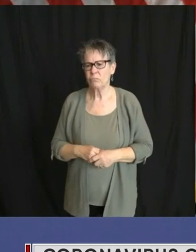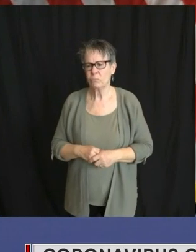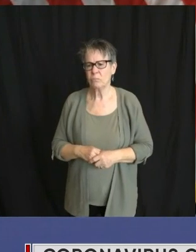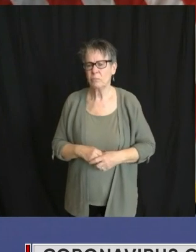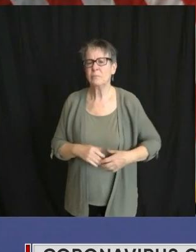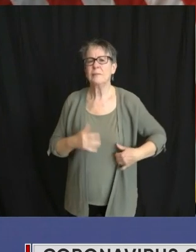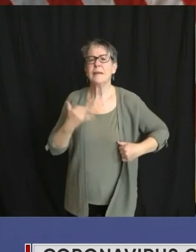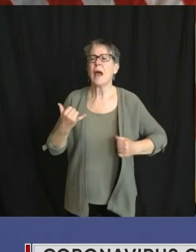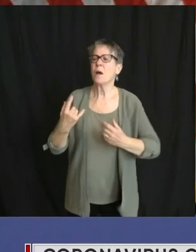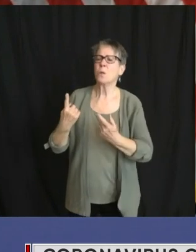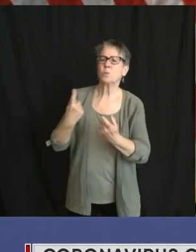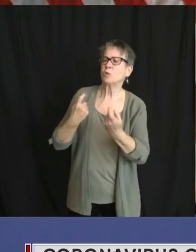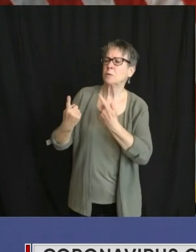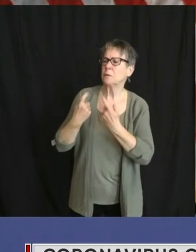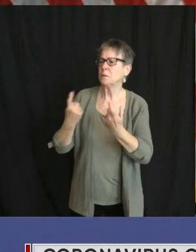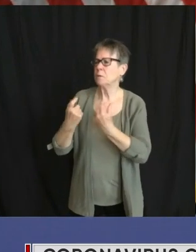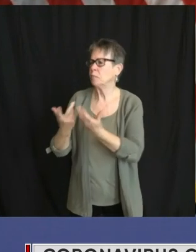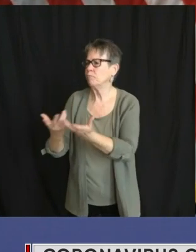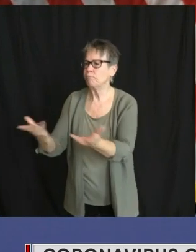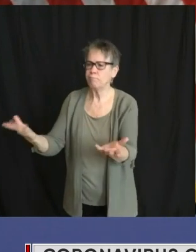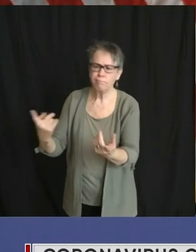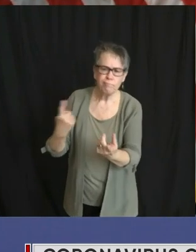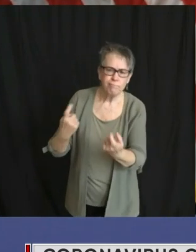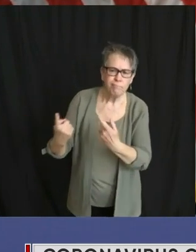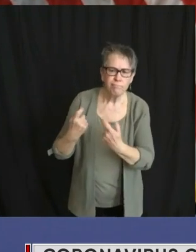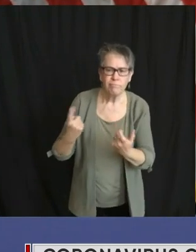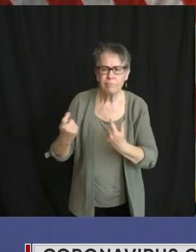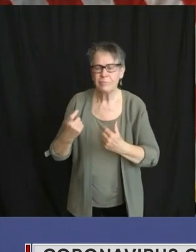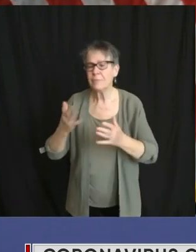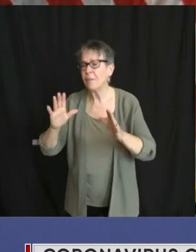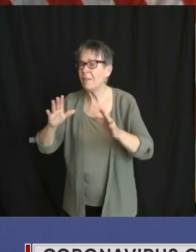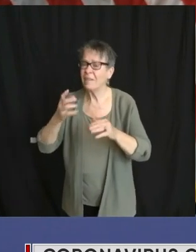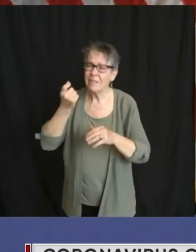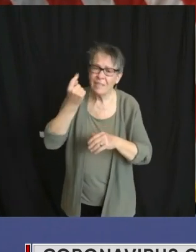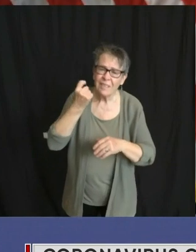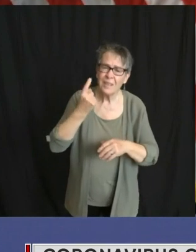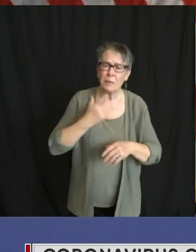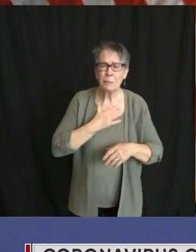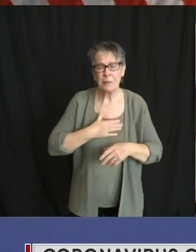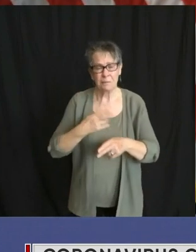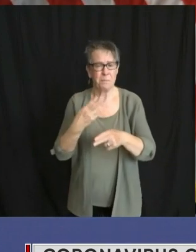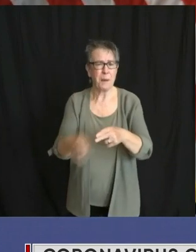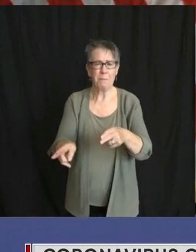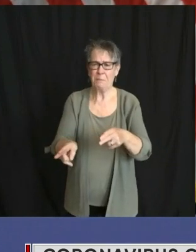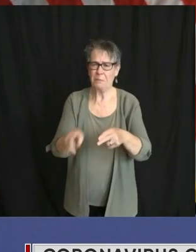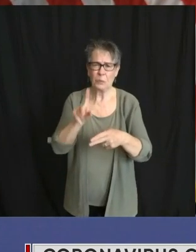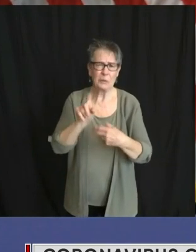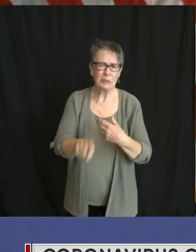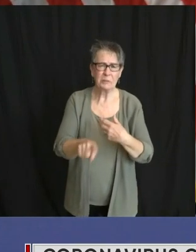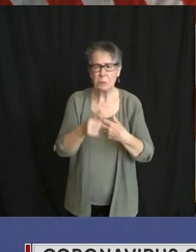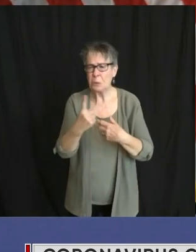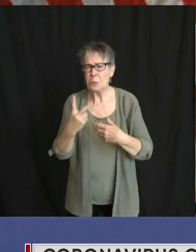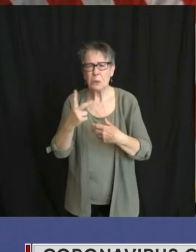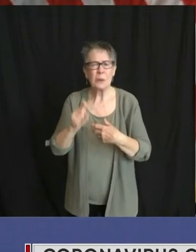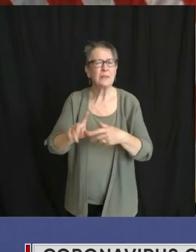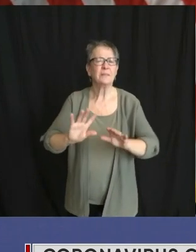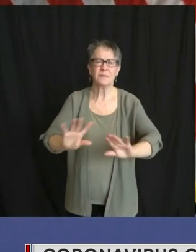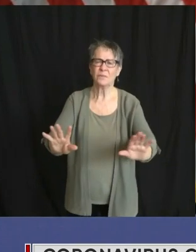WE PROMISED WE WOULD SEND UP AND HELP PEOPLE WHEN WE COULD DO SO. WE ARE GOING TO START OVER HERE WITH MATT. GOOD AFTERNOON.